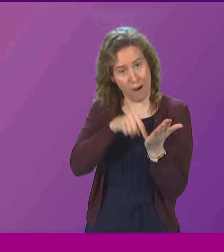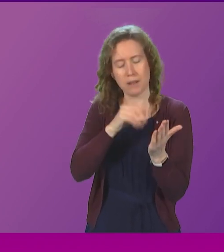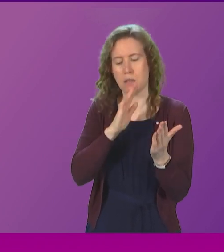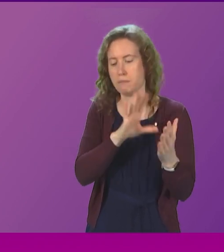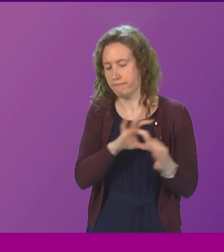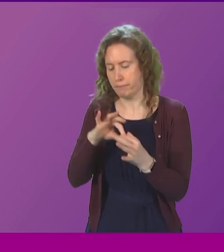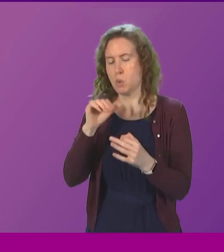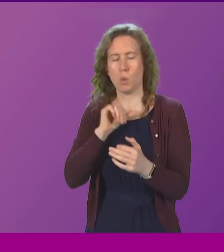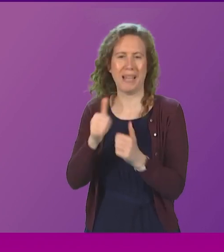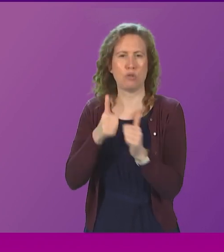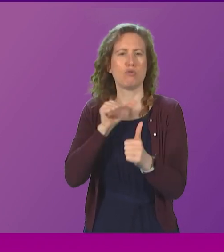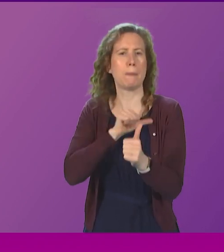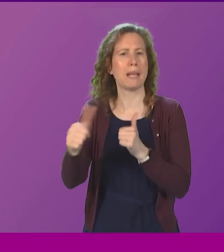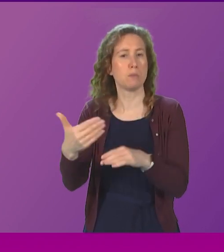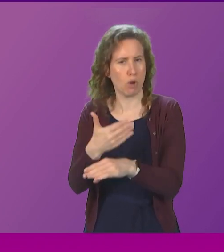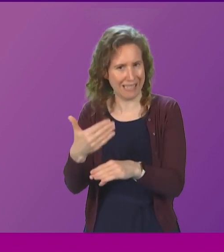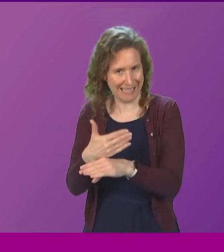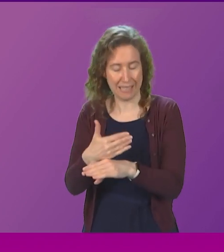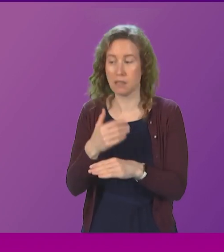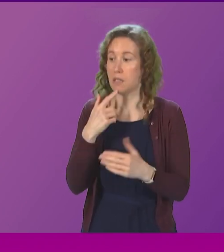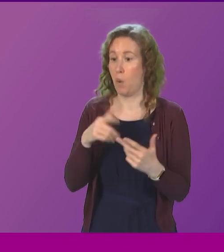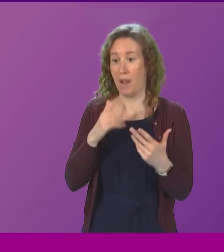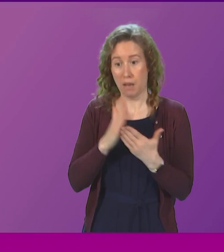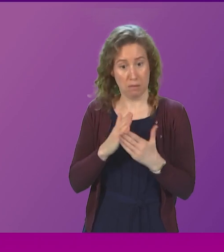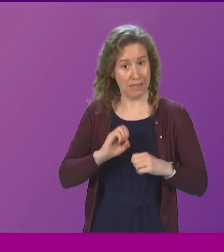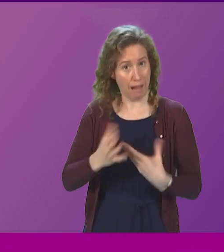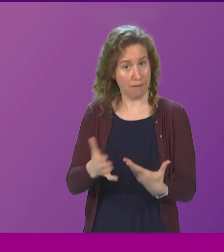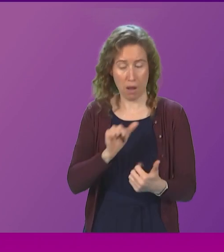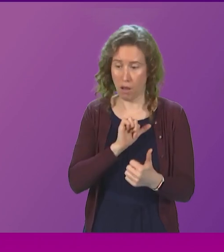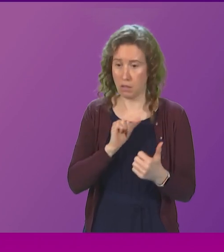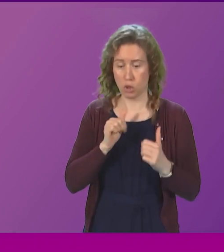best practice to deliver a service that will meet both our current and future requirements.